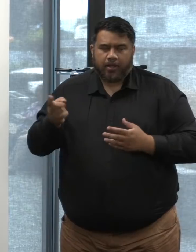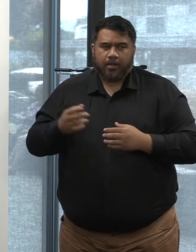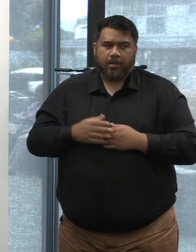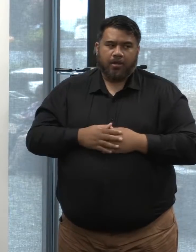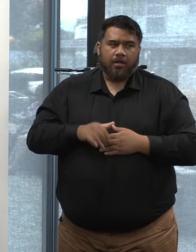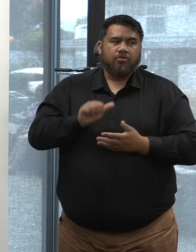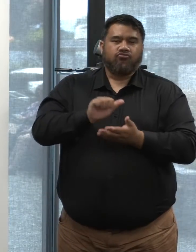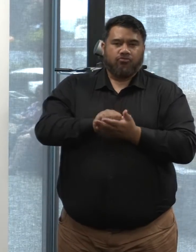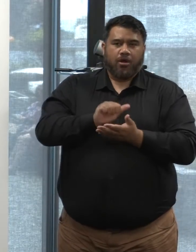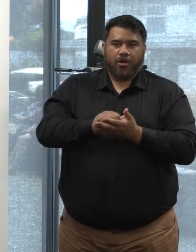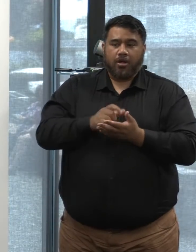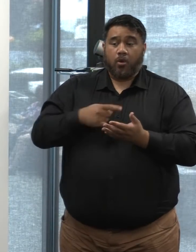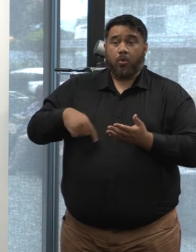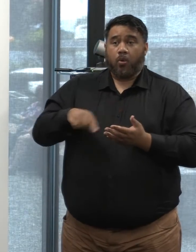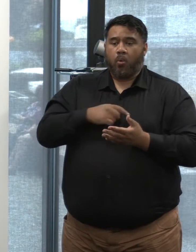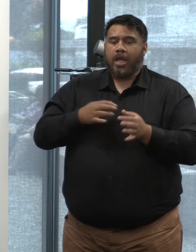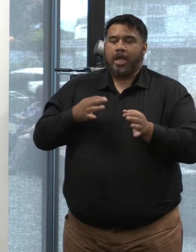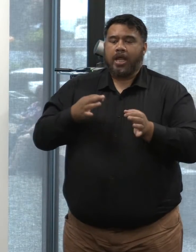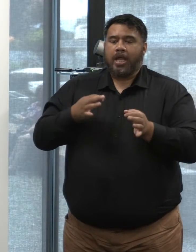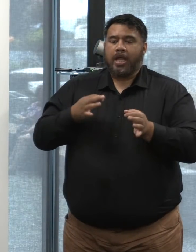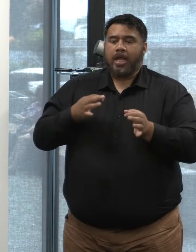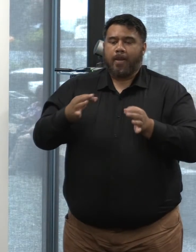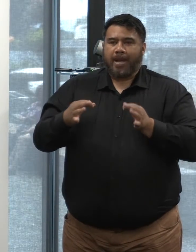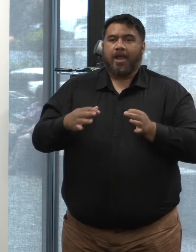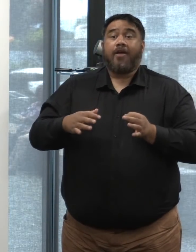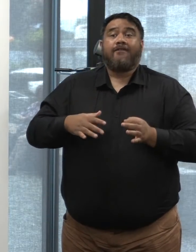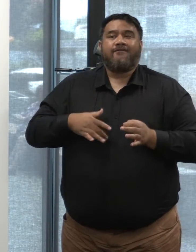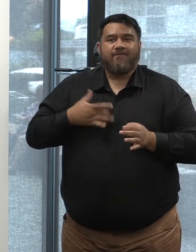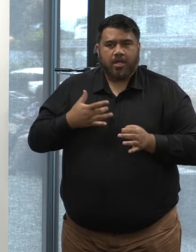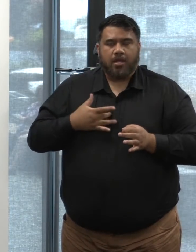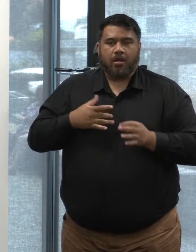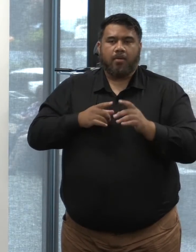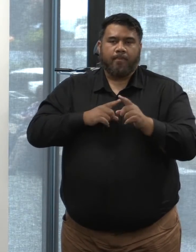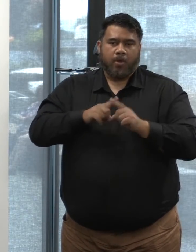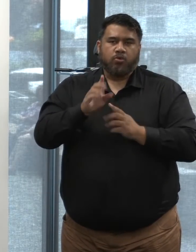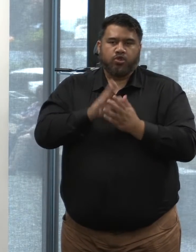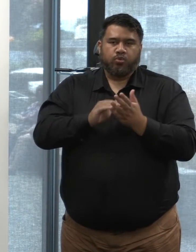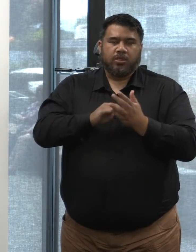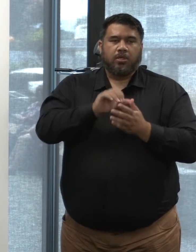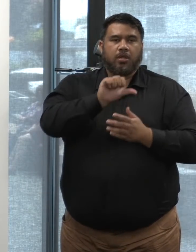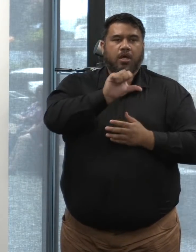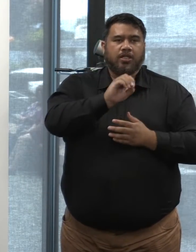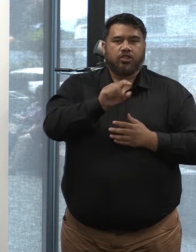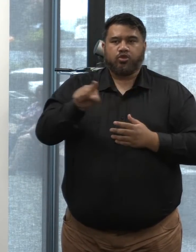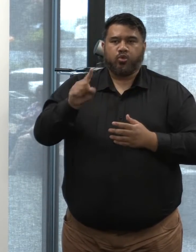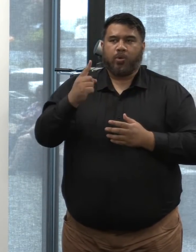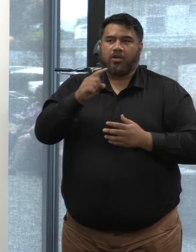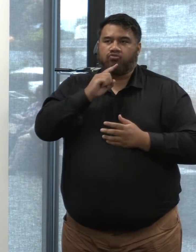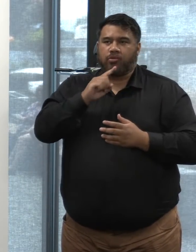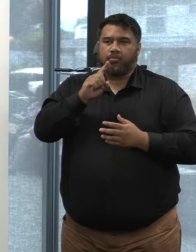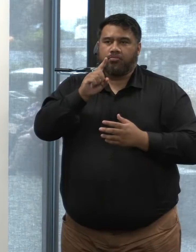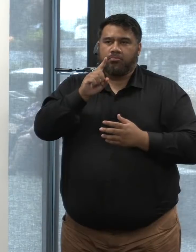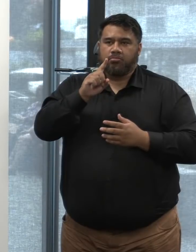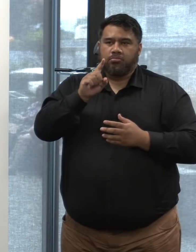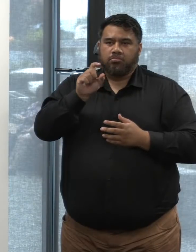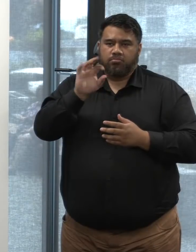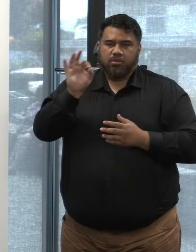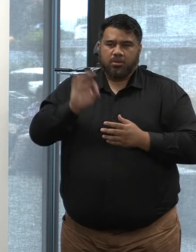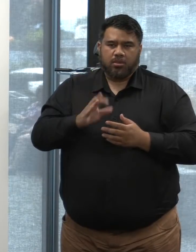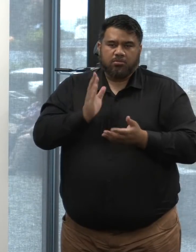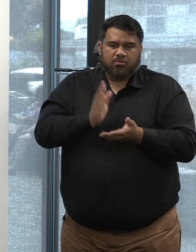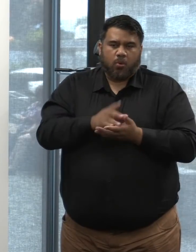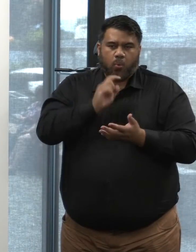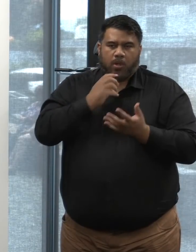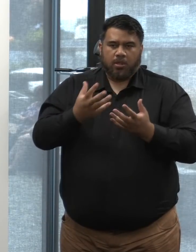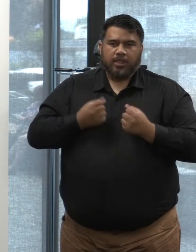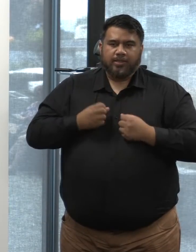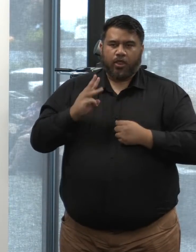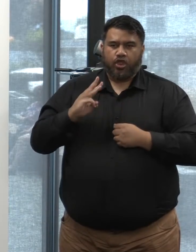boosters to the .